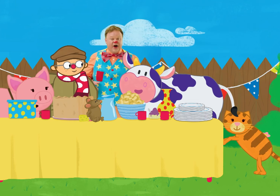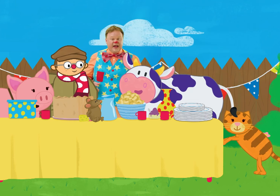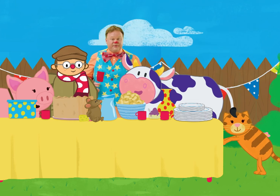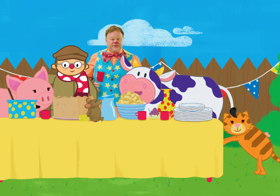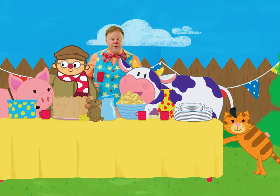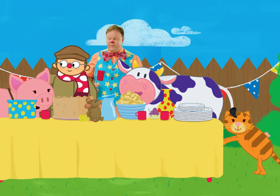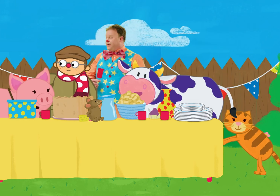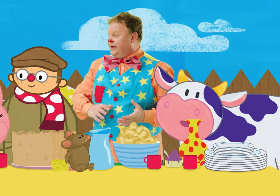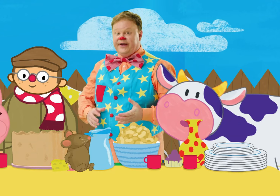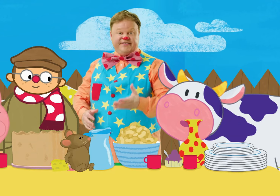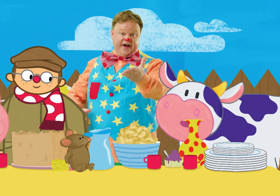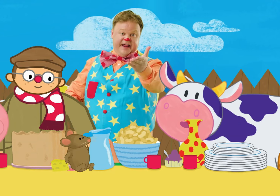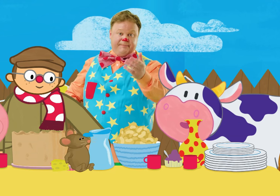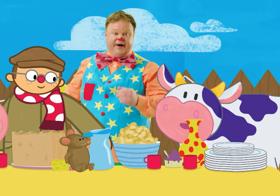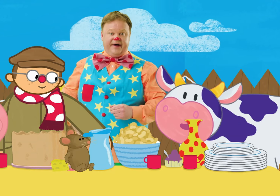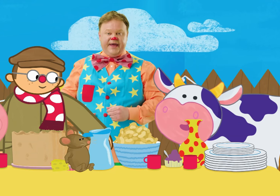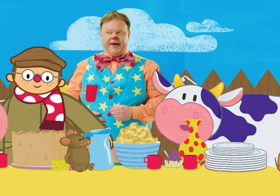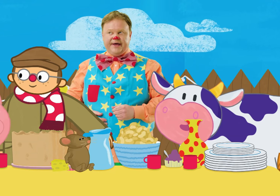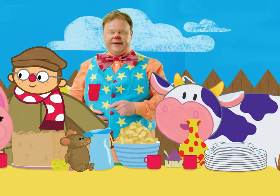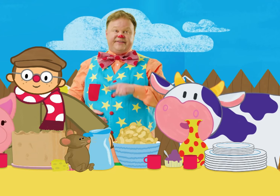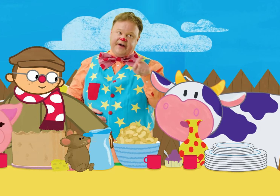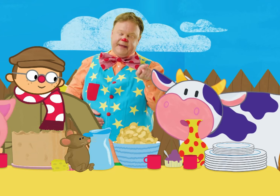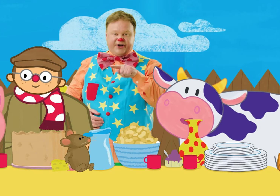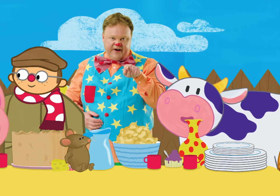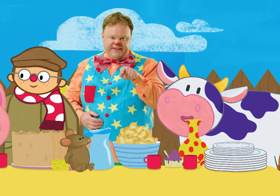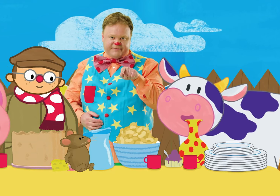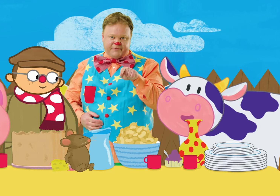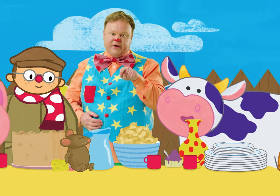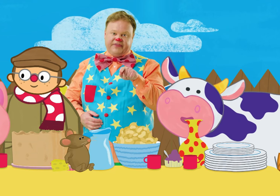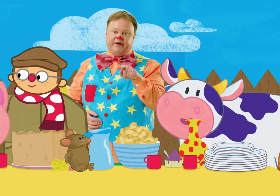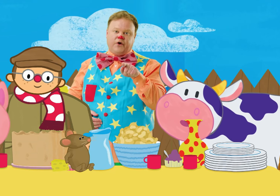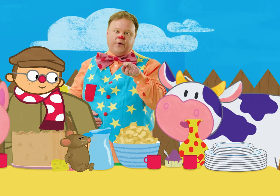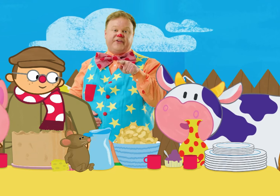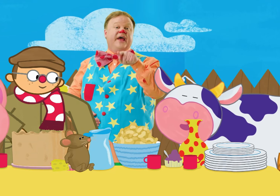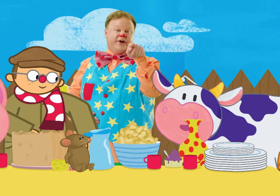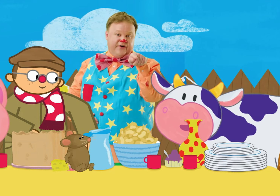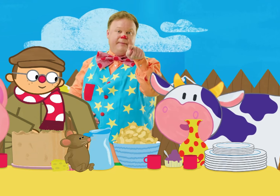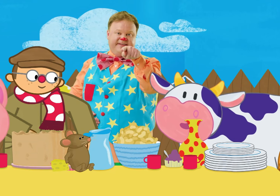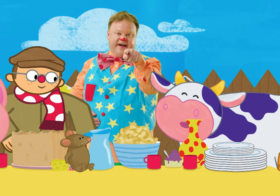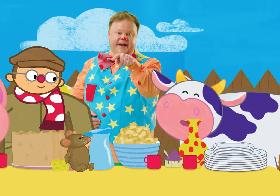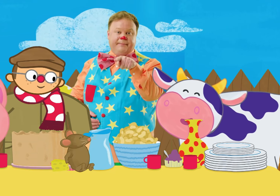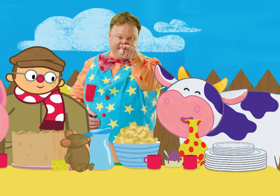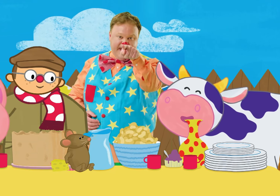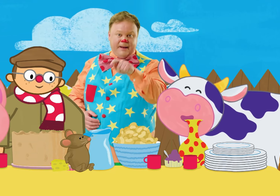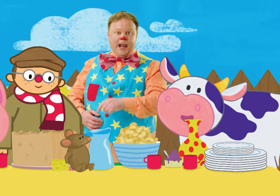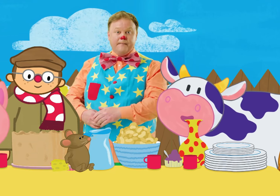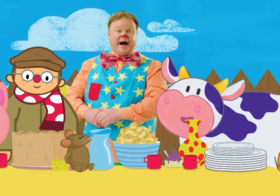turnip soup turnip pie turnip crisps with of course creamy turnip dip